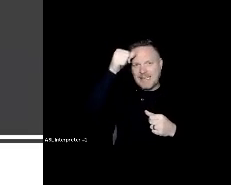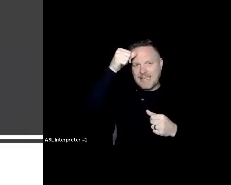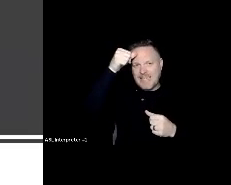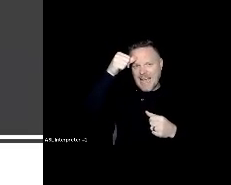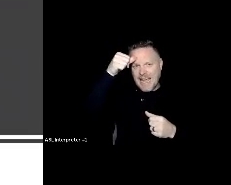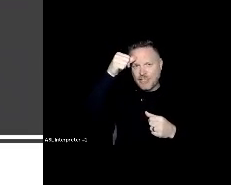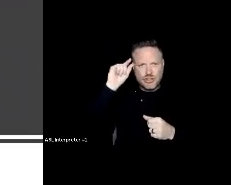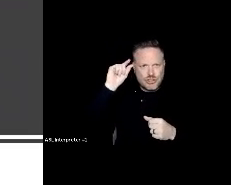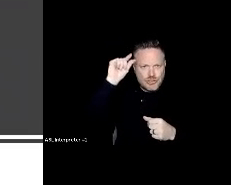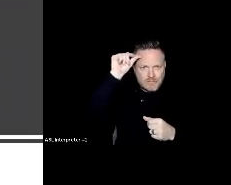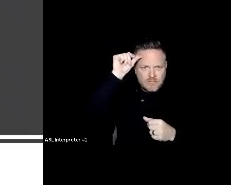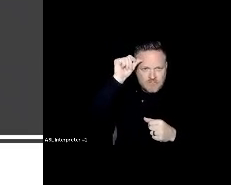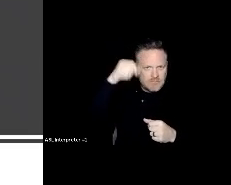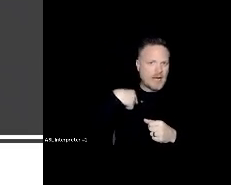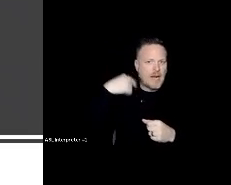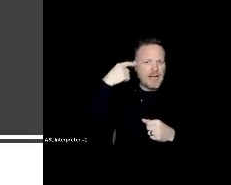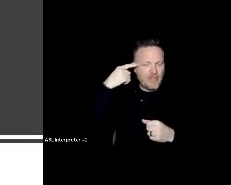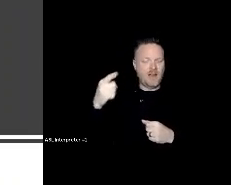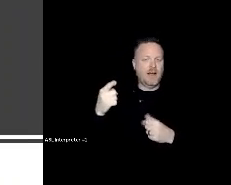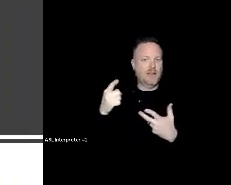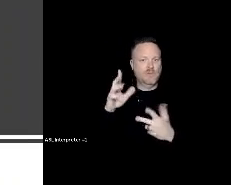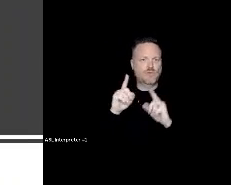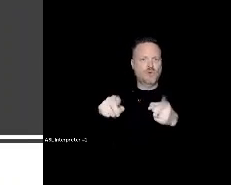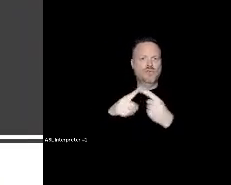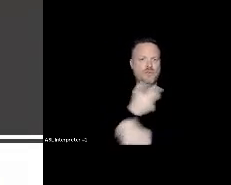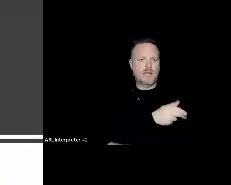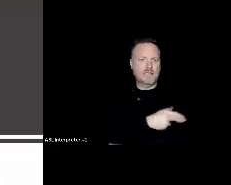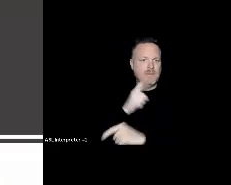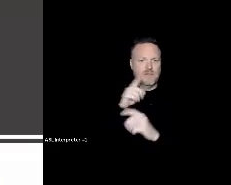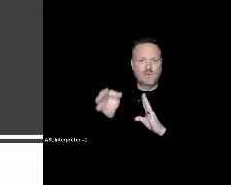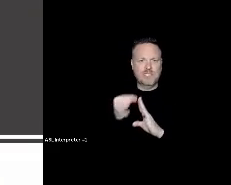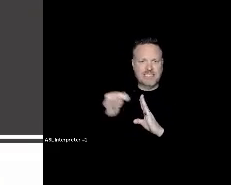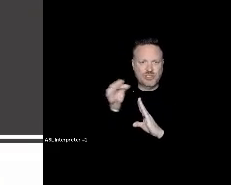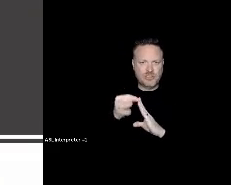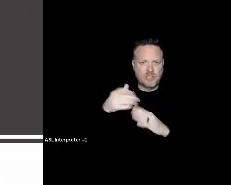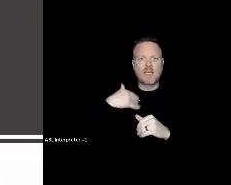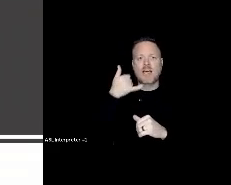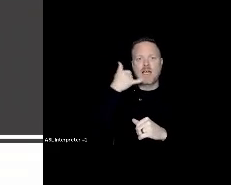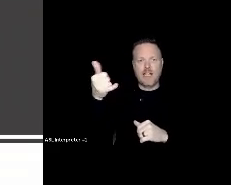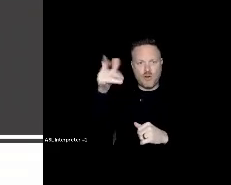I thought that he was just going to the hospital for stitches. I called his dad. I said that,